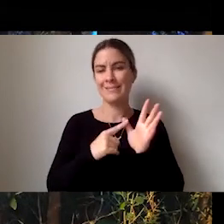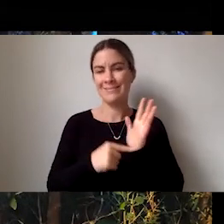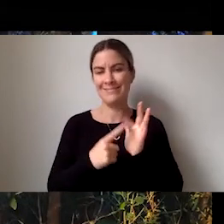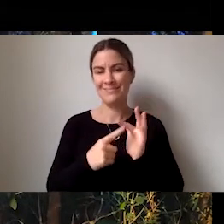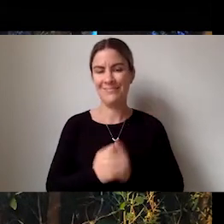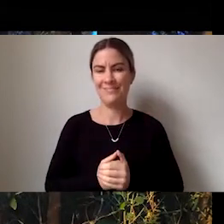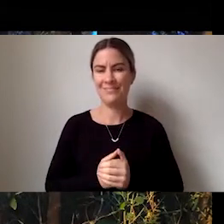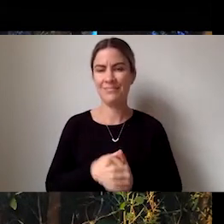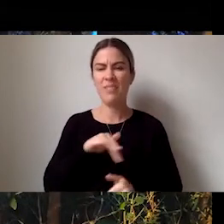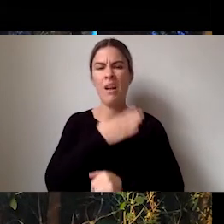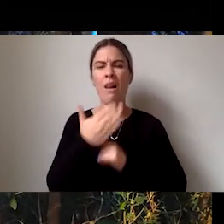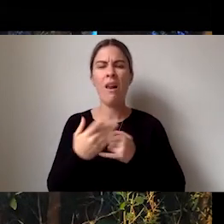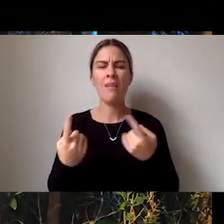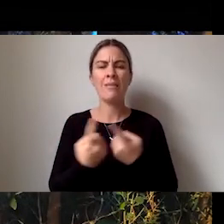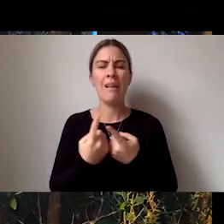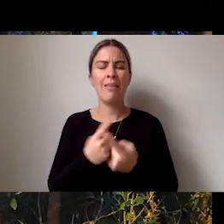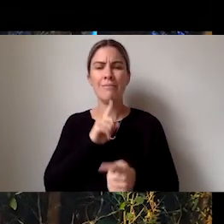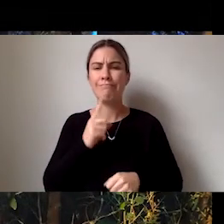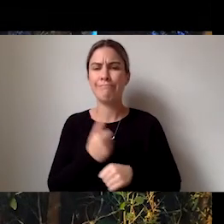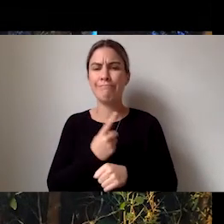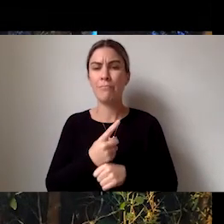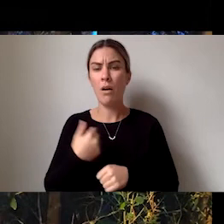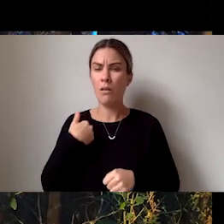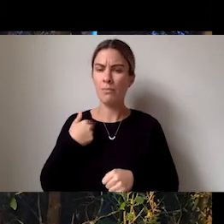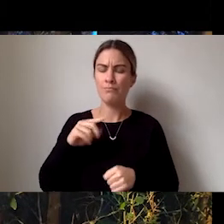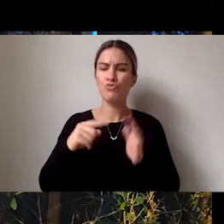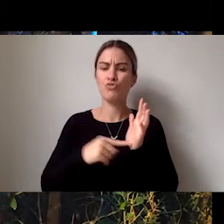that it's maybe worth mentioning that I'm a transgender person. So if we're